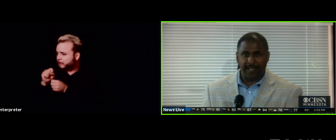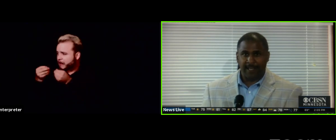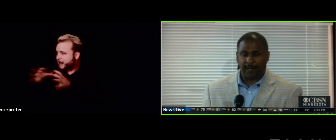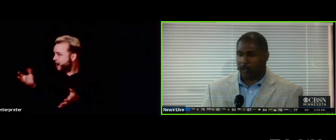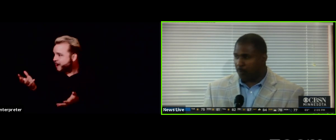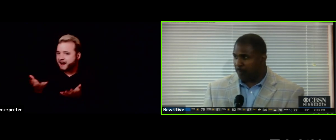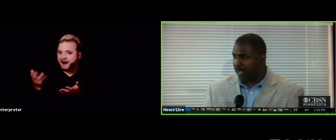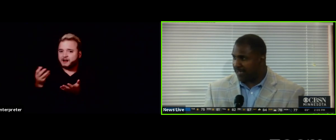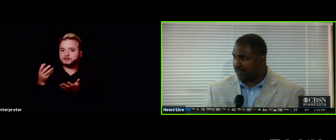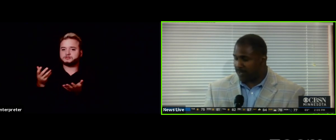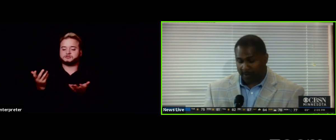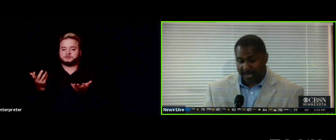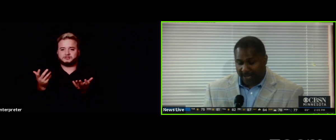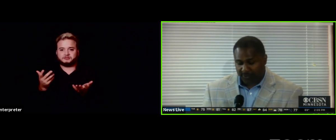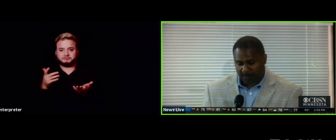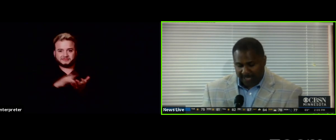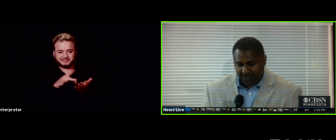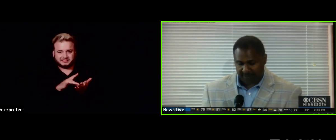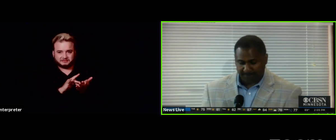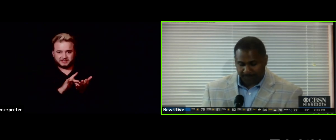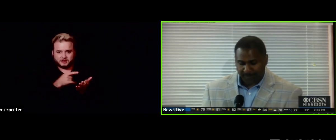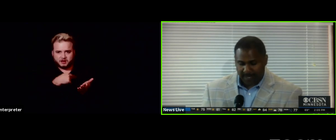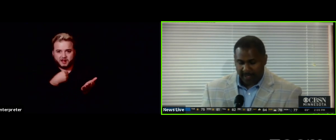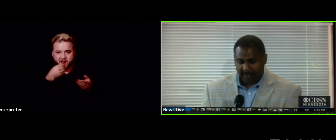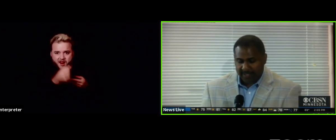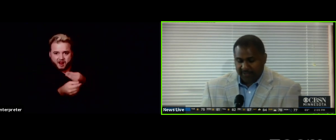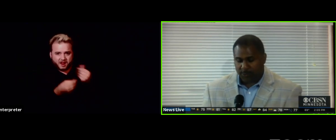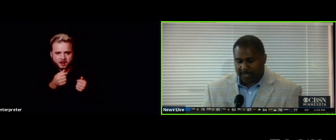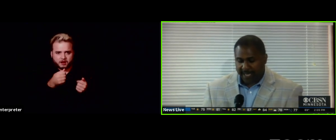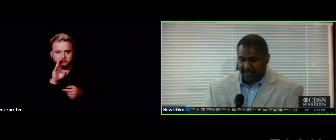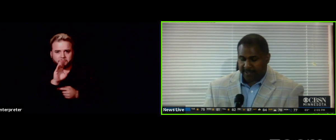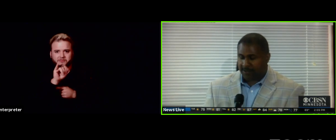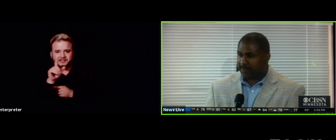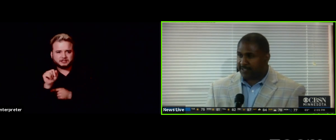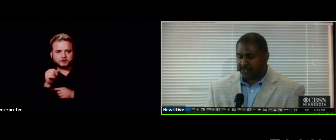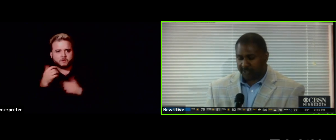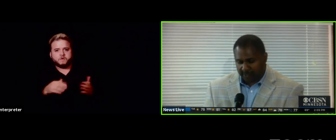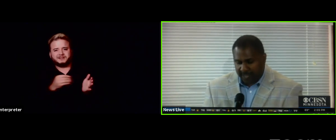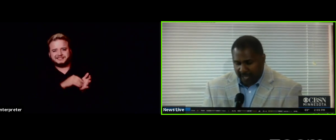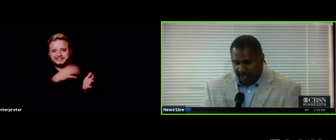a global pandemic, or a national recession, this due date during these uncertain times